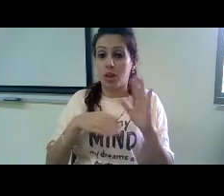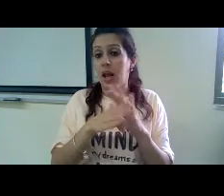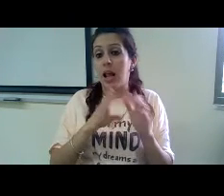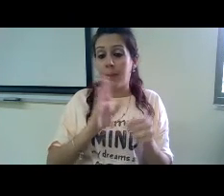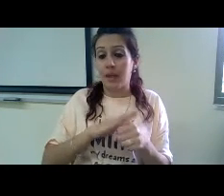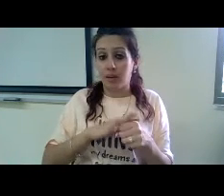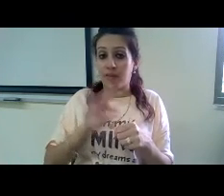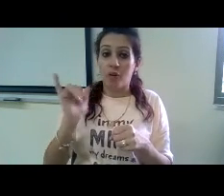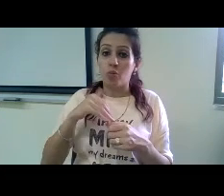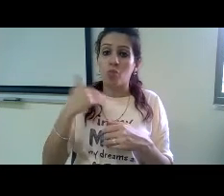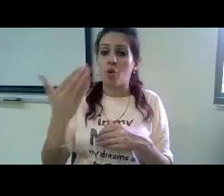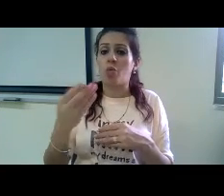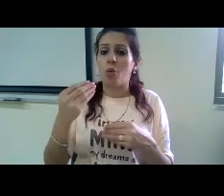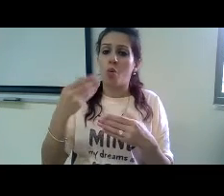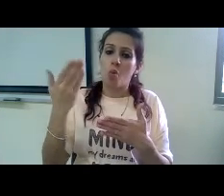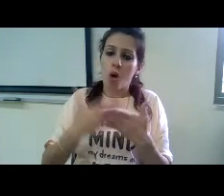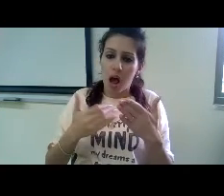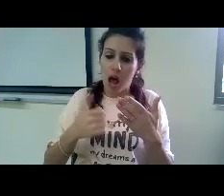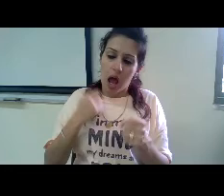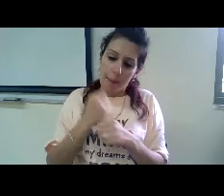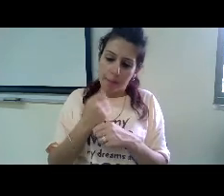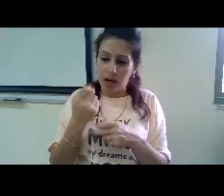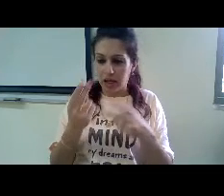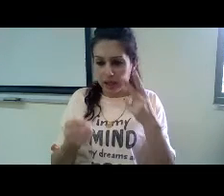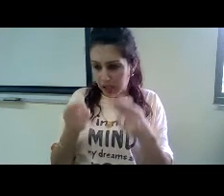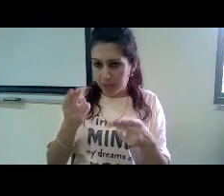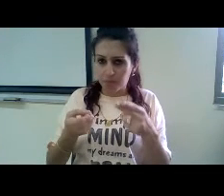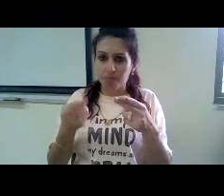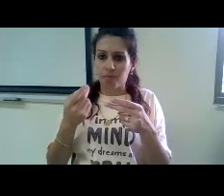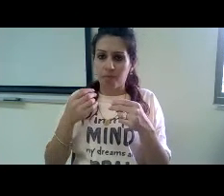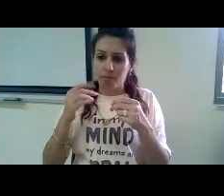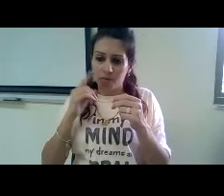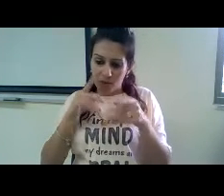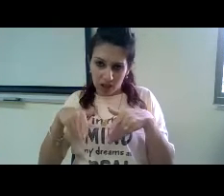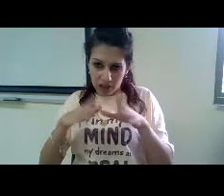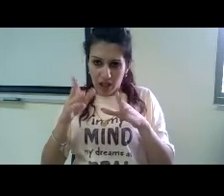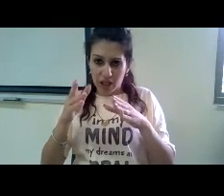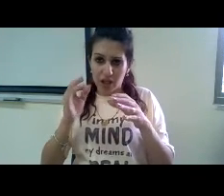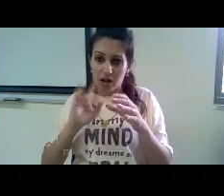this because I just want to flesh to numbers to you